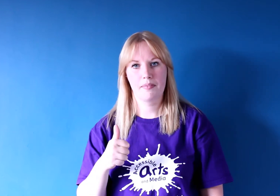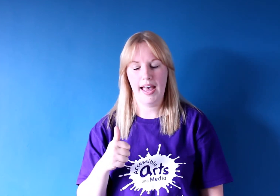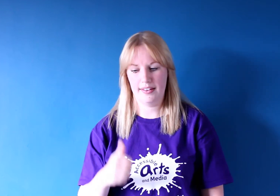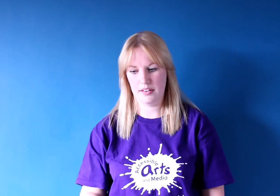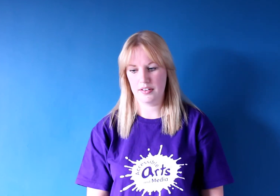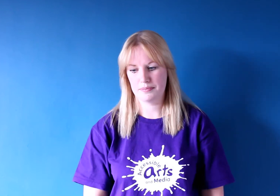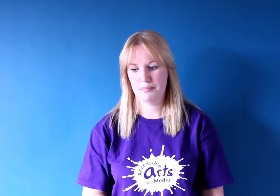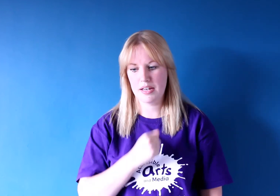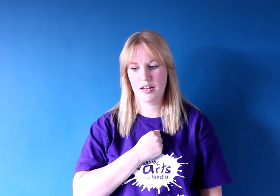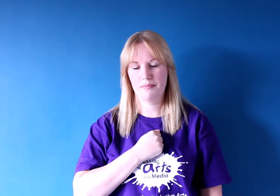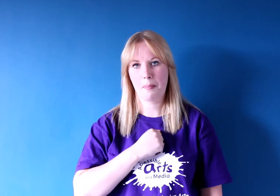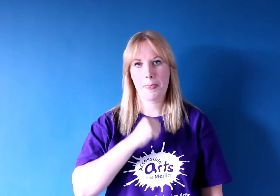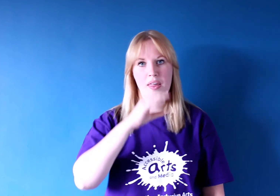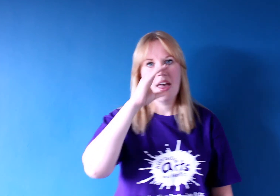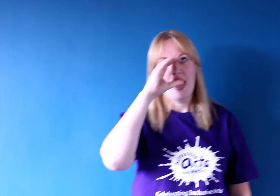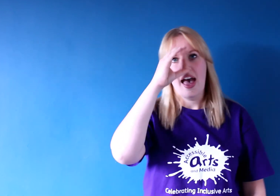Excellent, my turn.